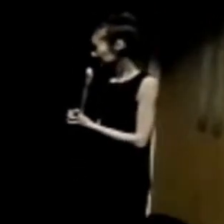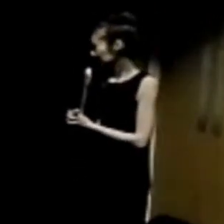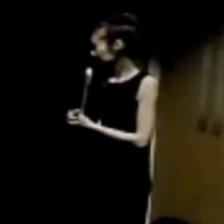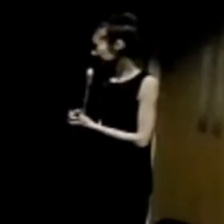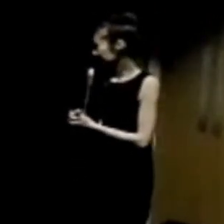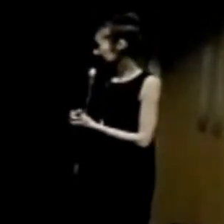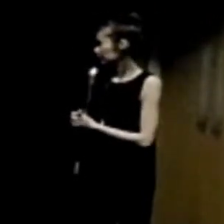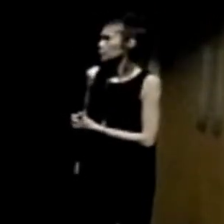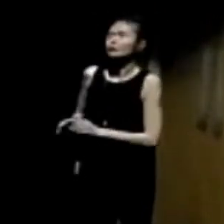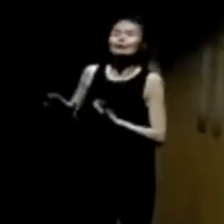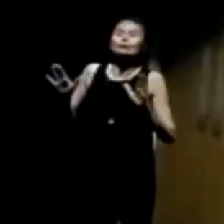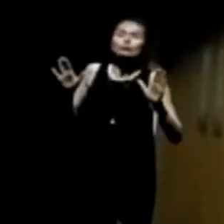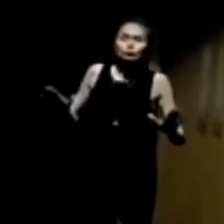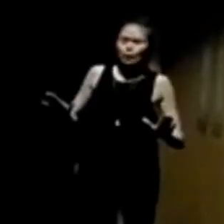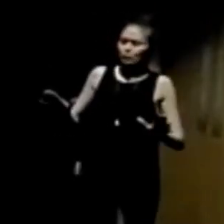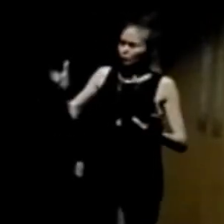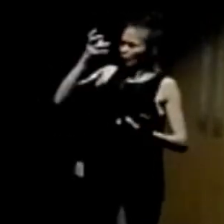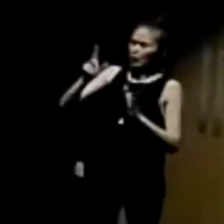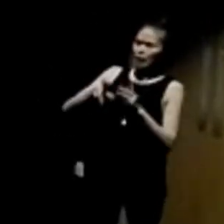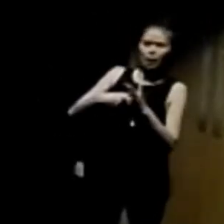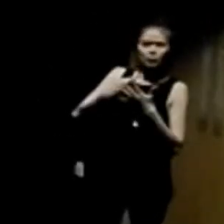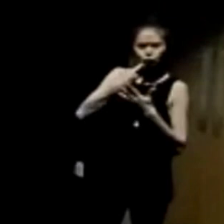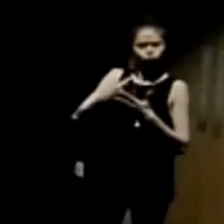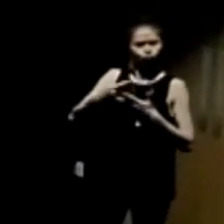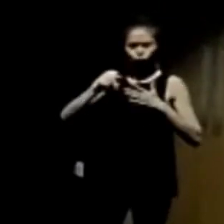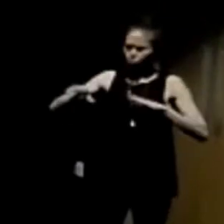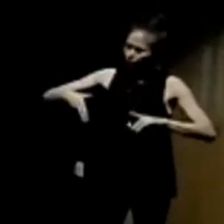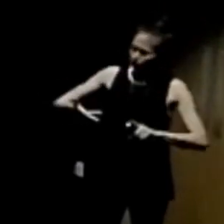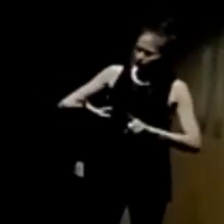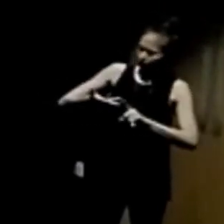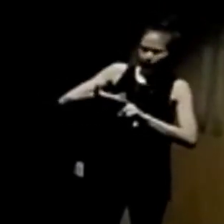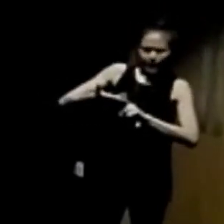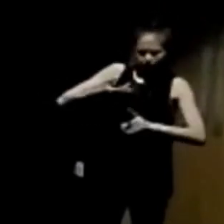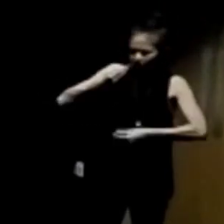Meantime, we shall express our darker thoughts. MUFFLED SOUND